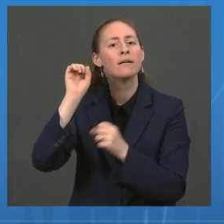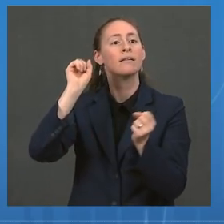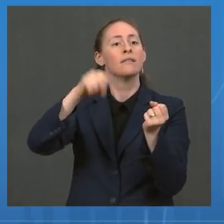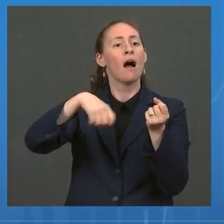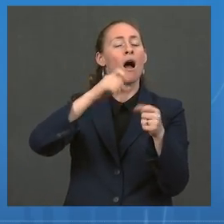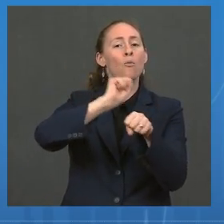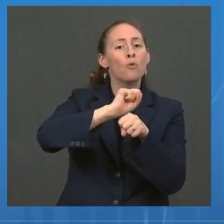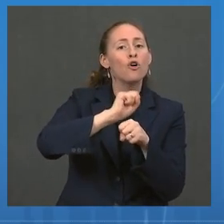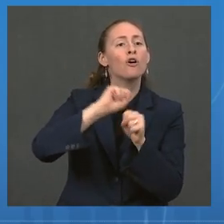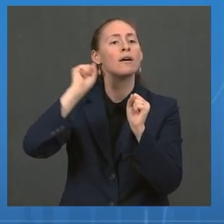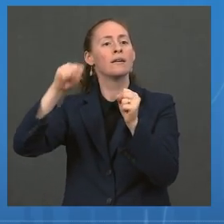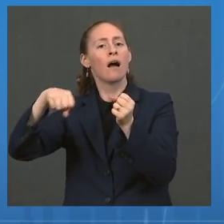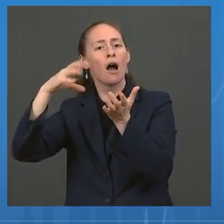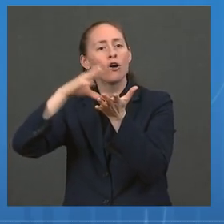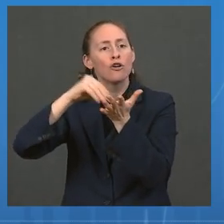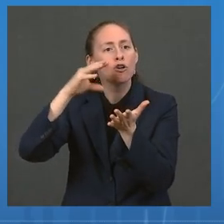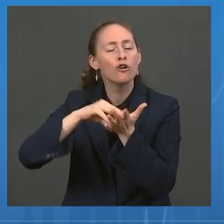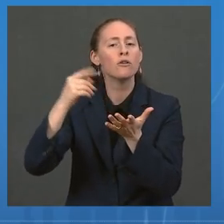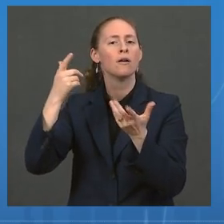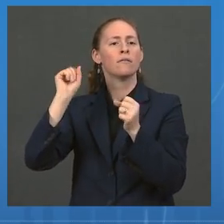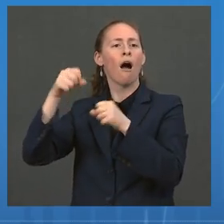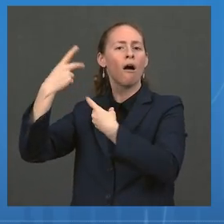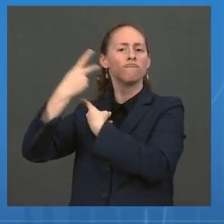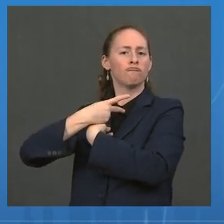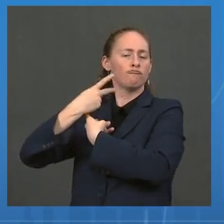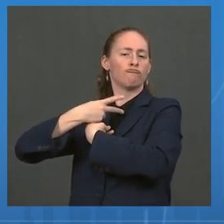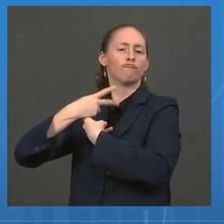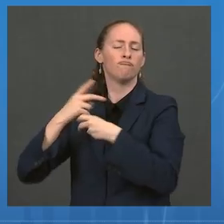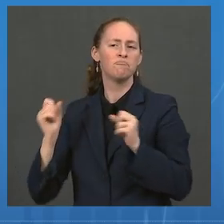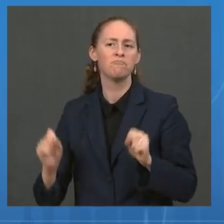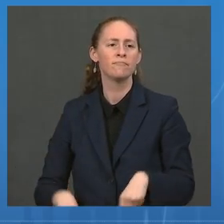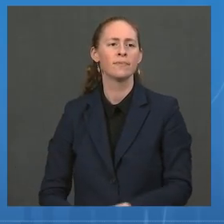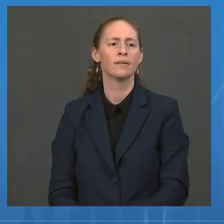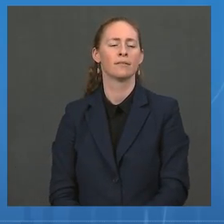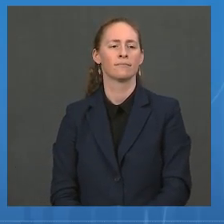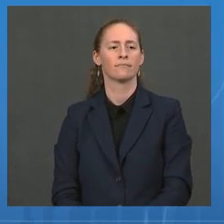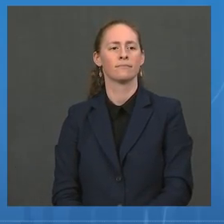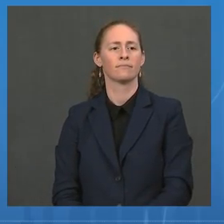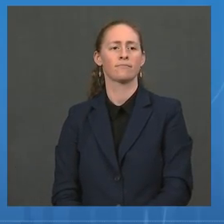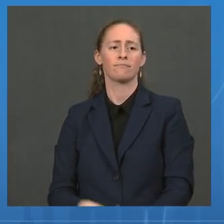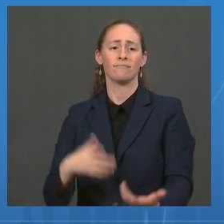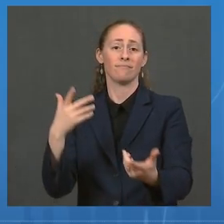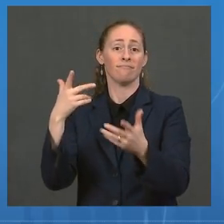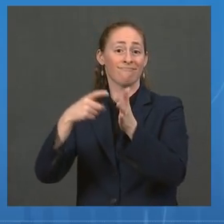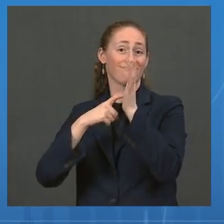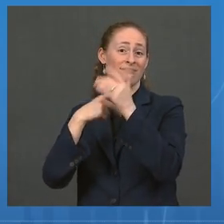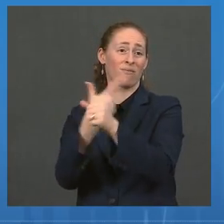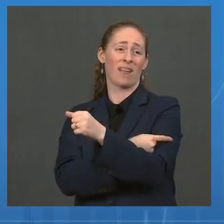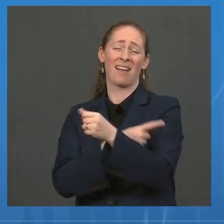We are incredibly fortunate to have vaccines that are highly effective and are proven to have a strong safety profile.